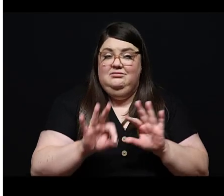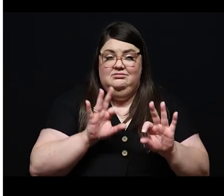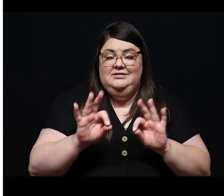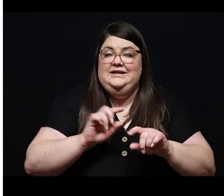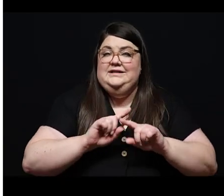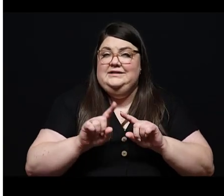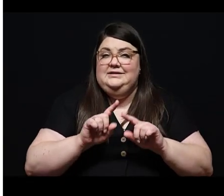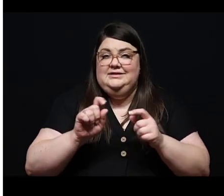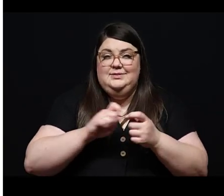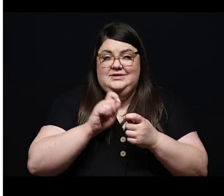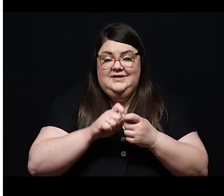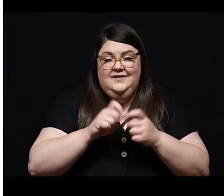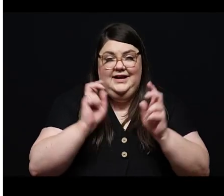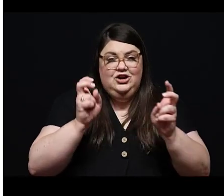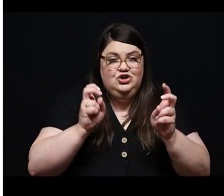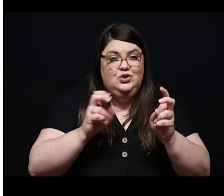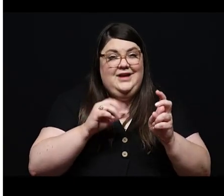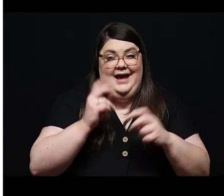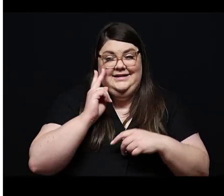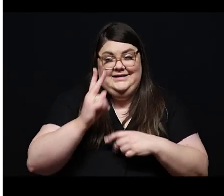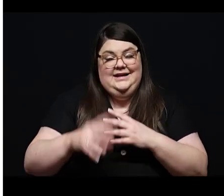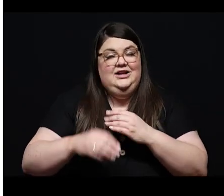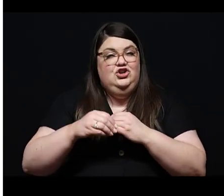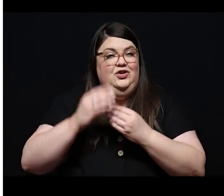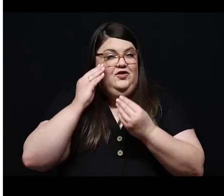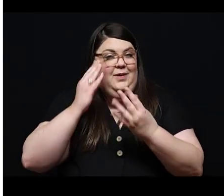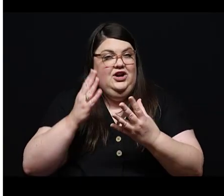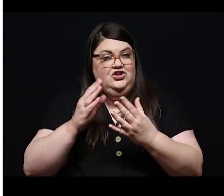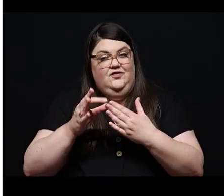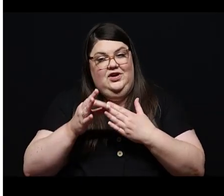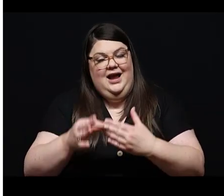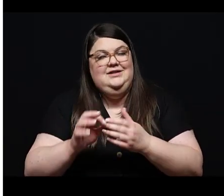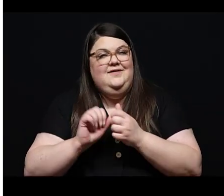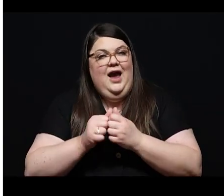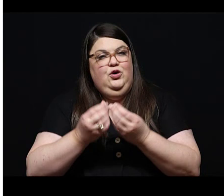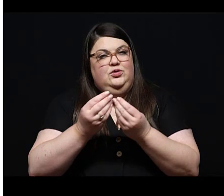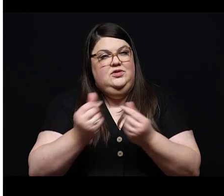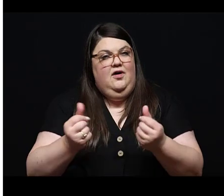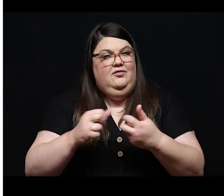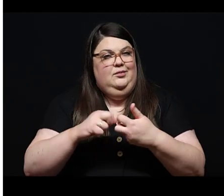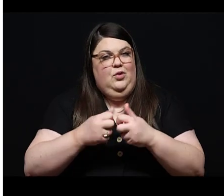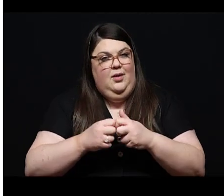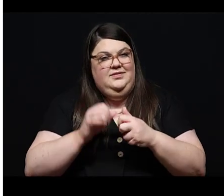additional information” for guidance on how to remedy any issues the accessibly checker finds.